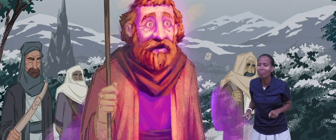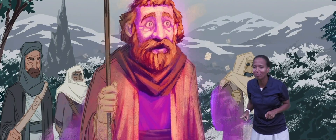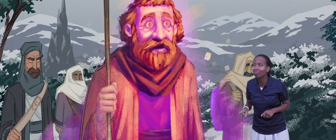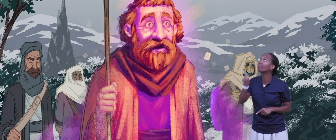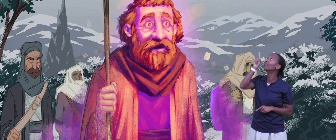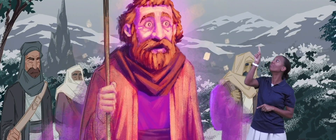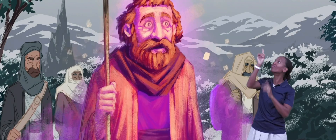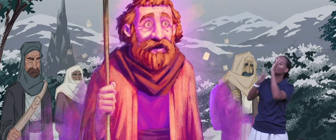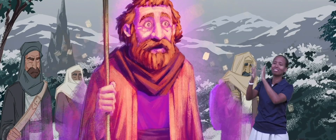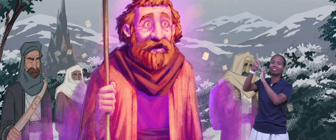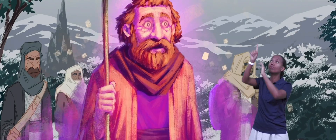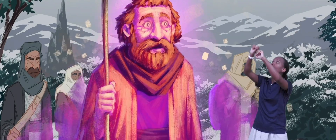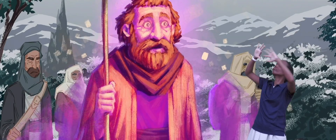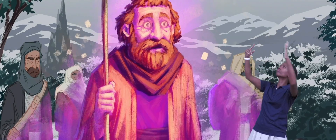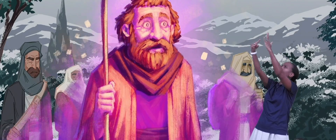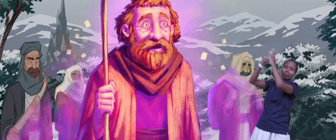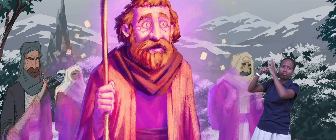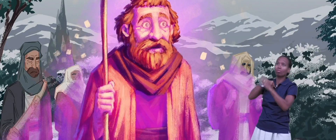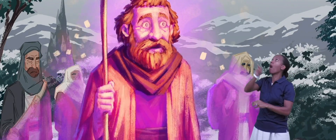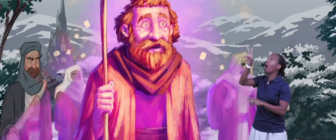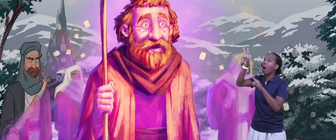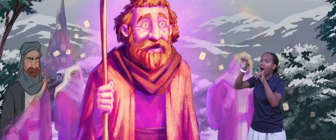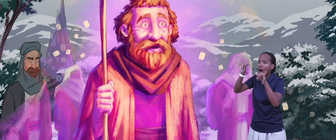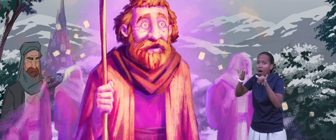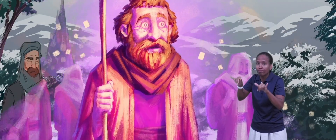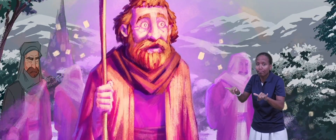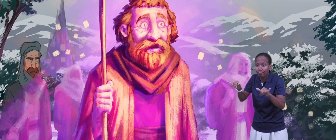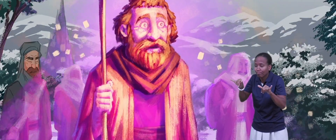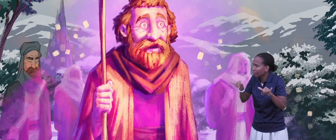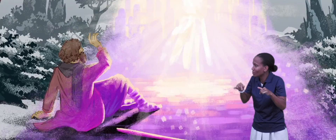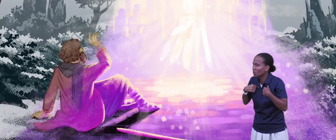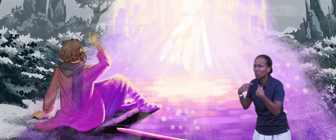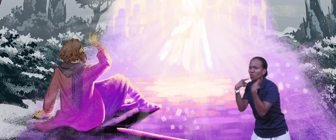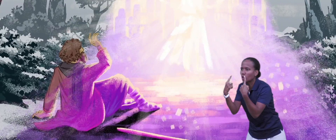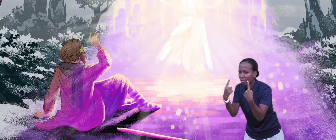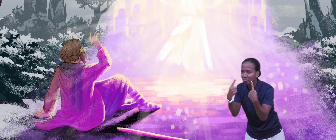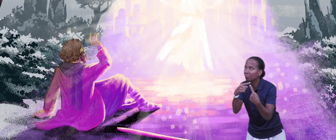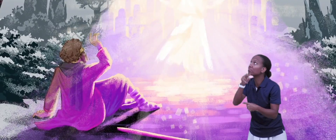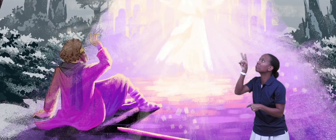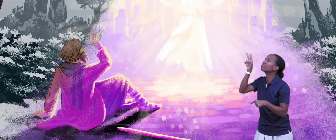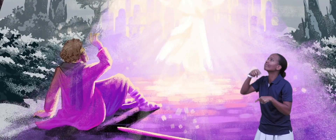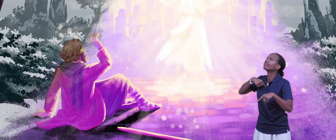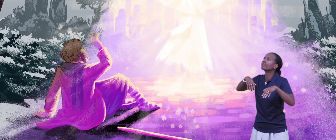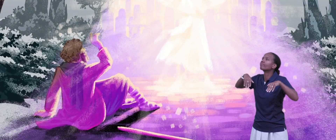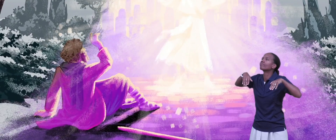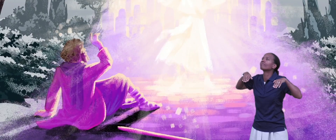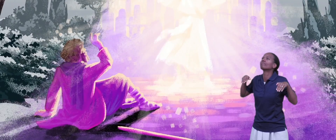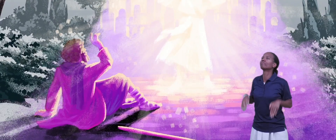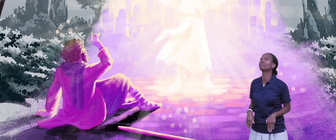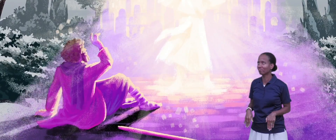But then he gets stopped in his tracks by a vision of the risen Jesus himself.